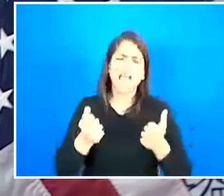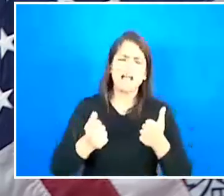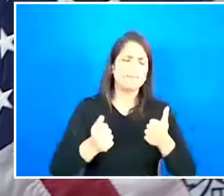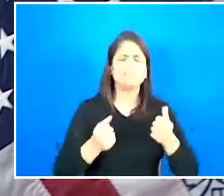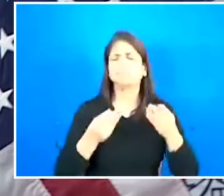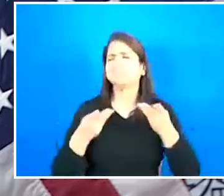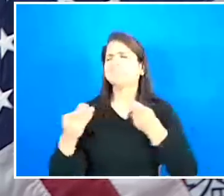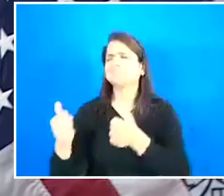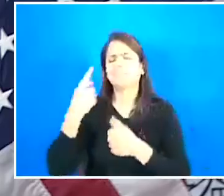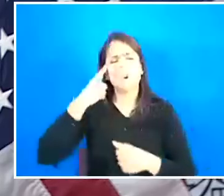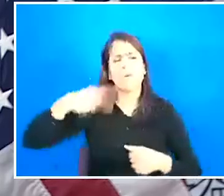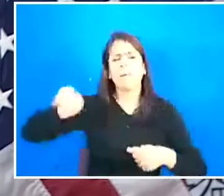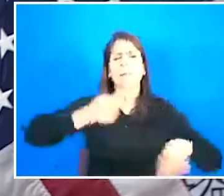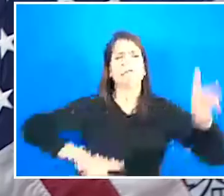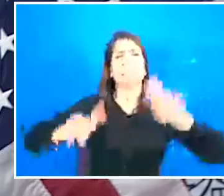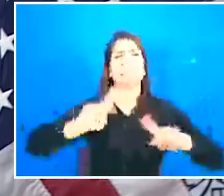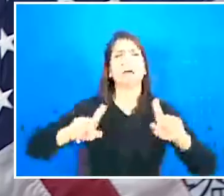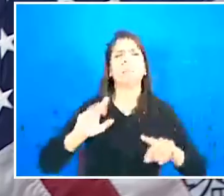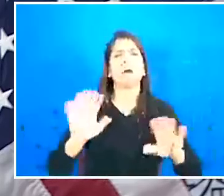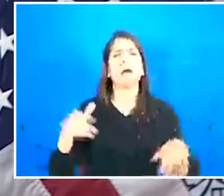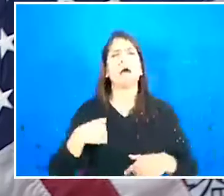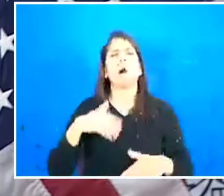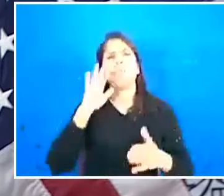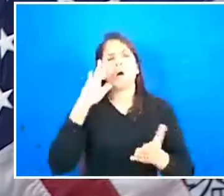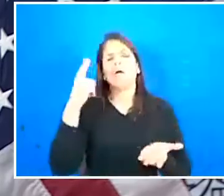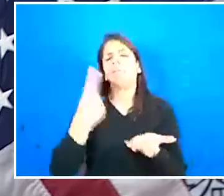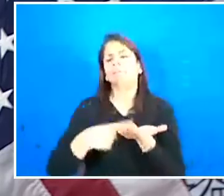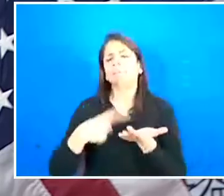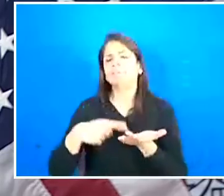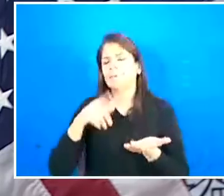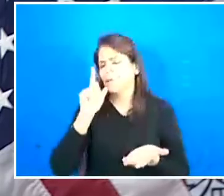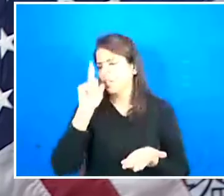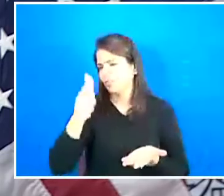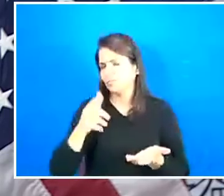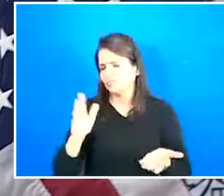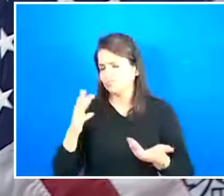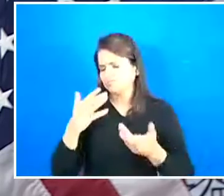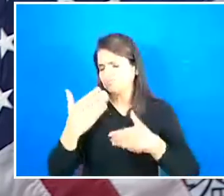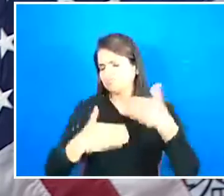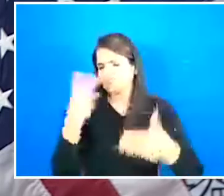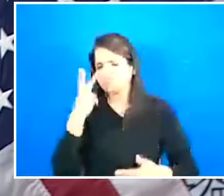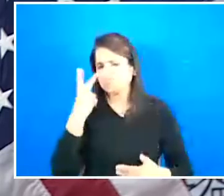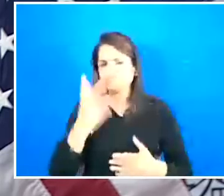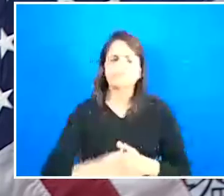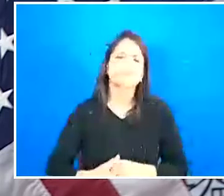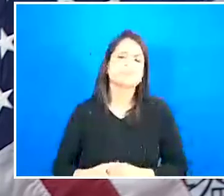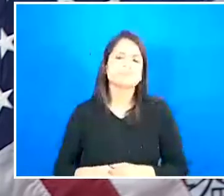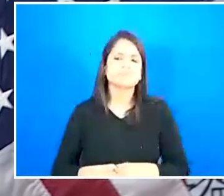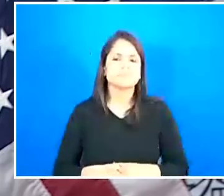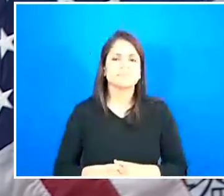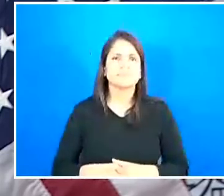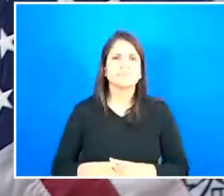VEORTEIM. THE CONVENIENCE OF THE SUBWAYS, THE FACT THAT IT'S PART OF OUR CULTURE WILL BRING THEP SUWAY BACK BUT WE HAVE TO DO IT IN STAGES.